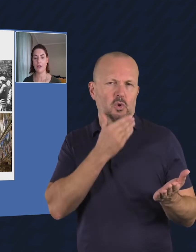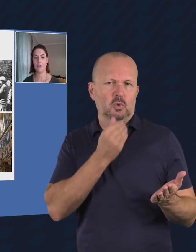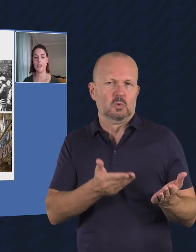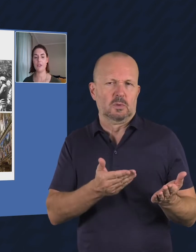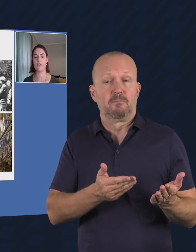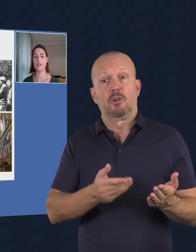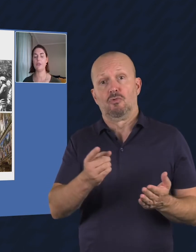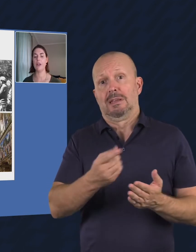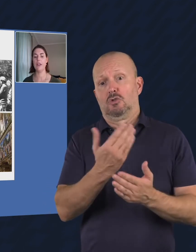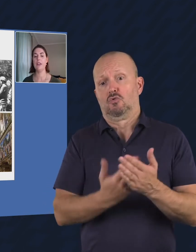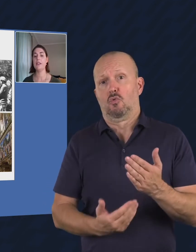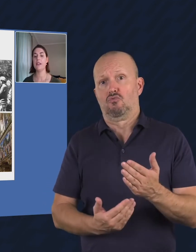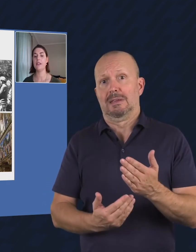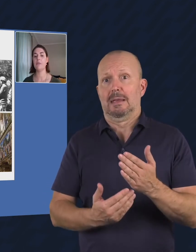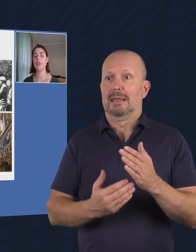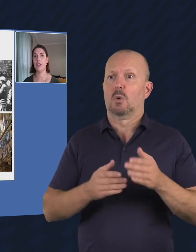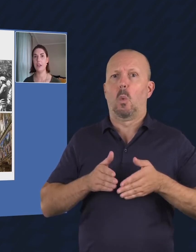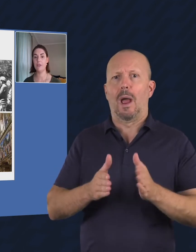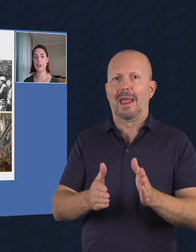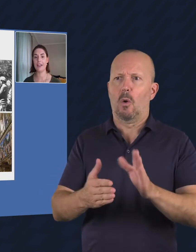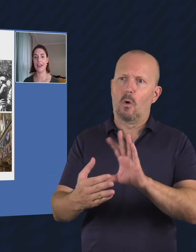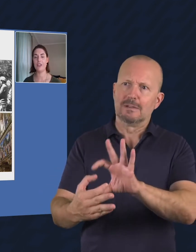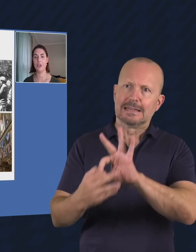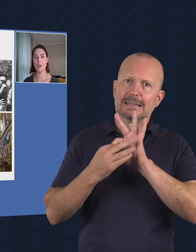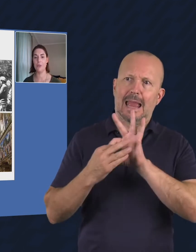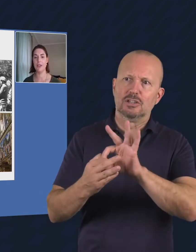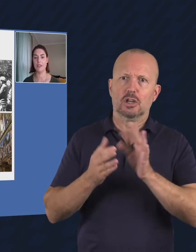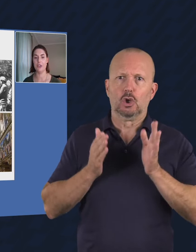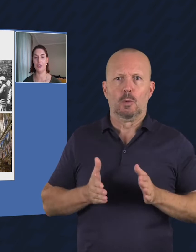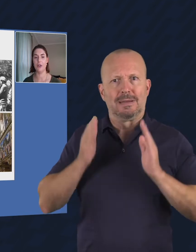Our definition of a story is that it's a machine for engaging human attention